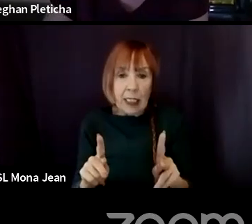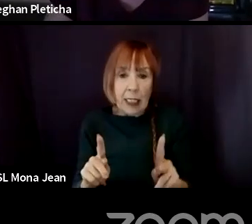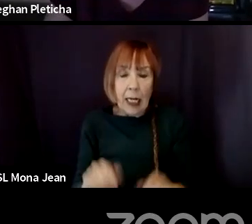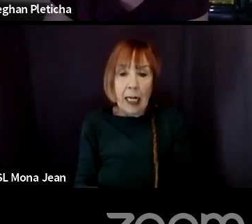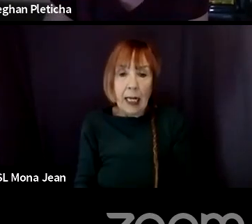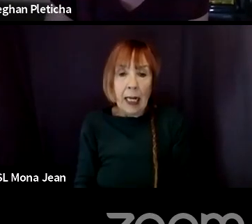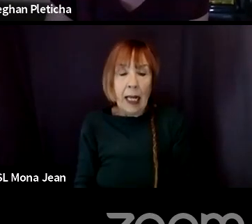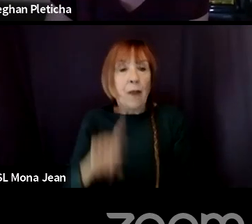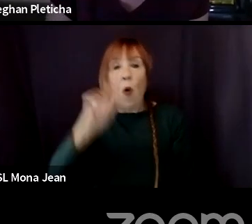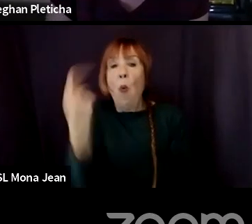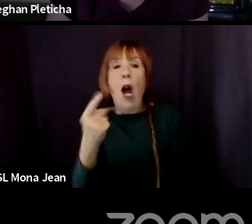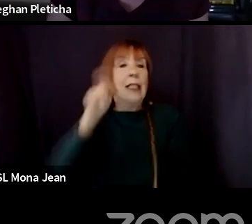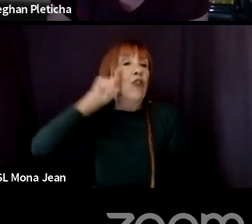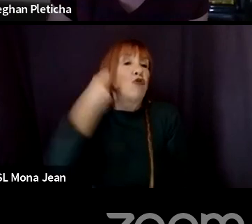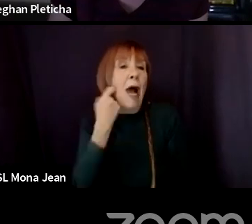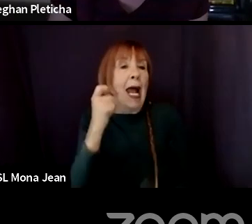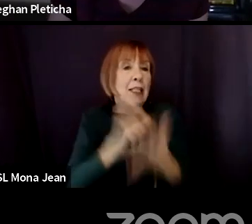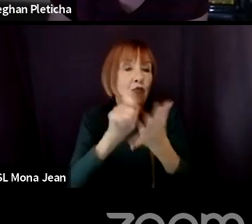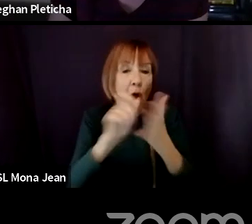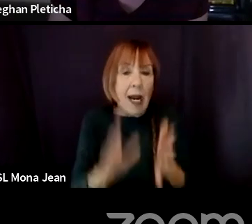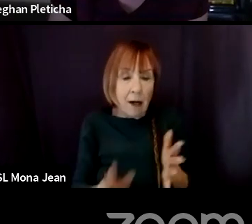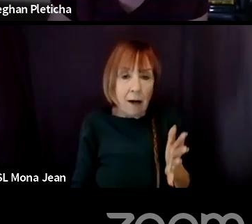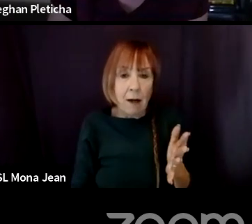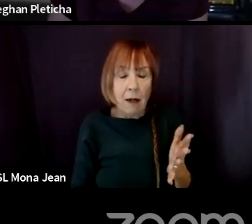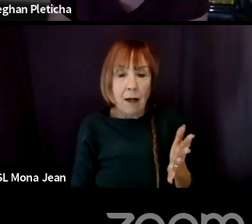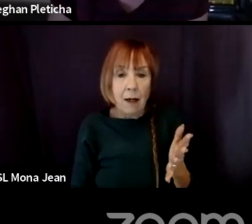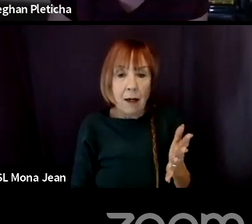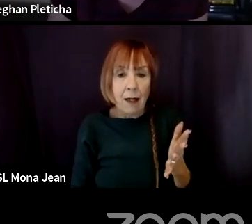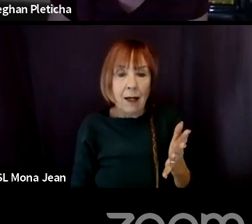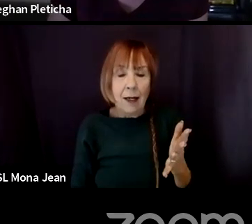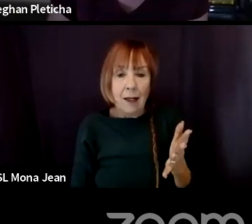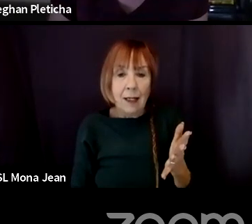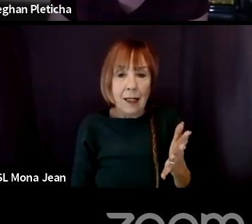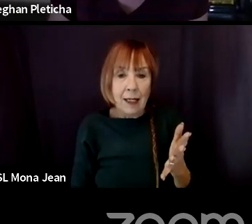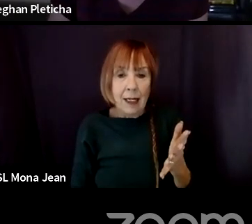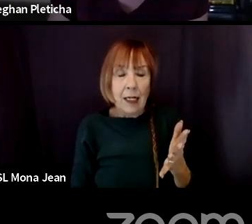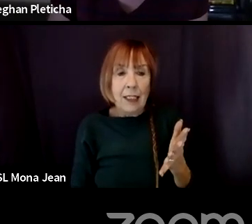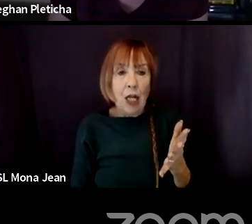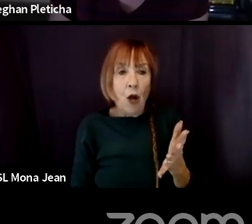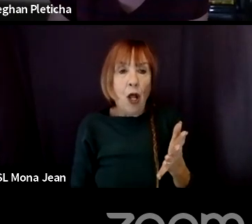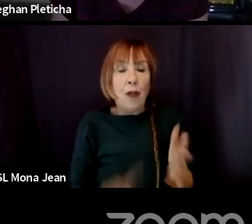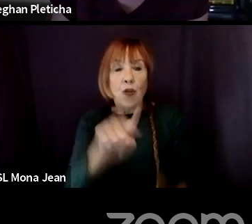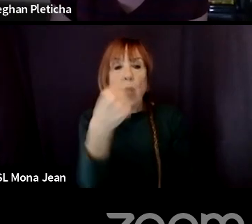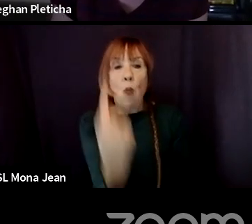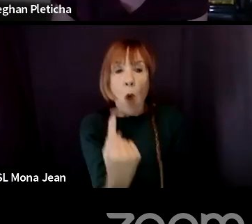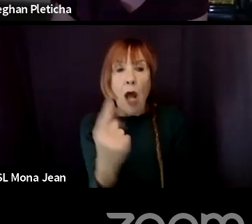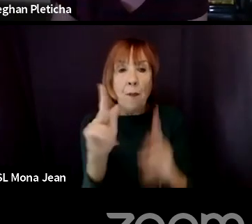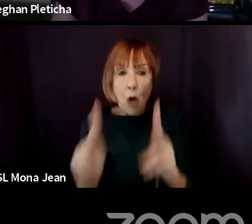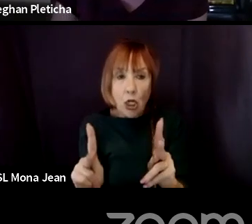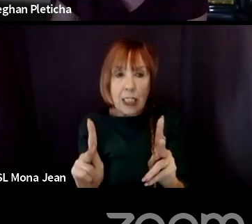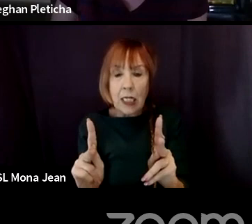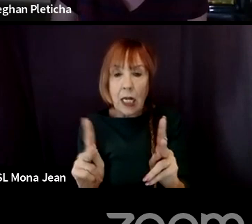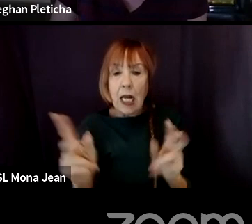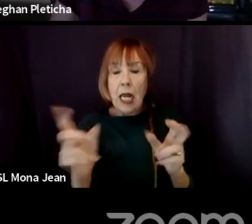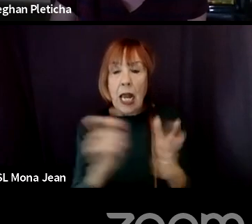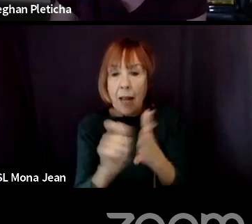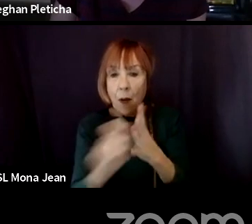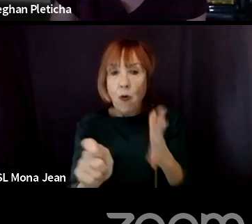writer in your room. Shut up, Cory. You have the one person in the room, well, they could still be overpowered